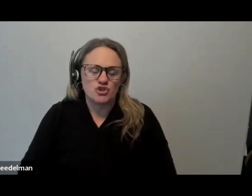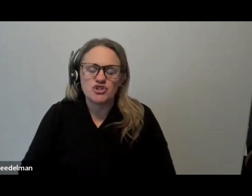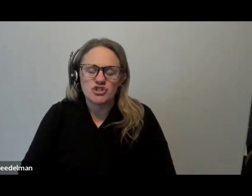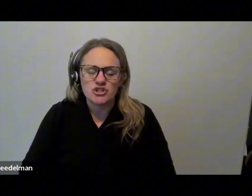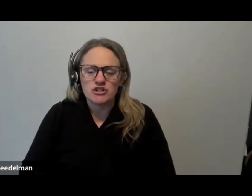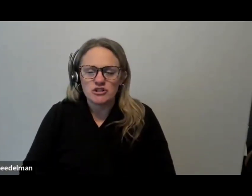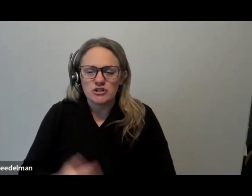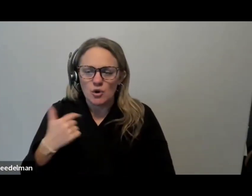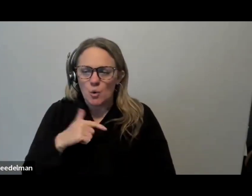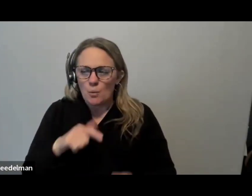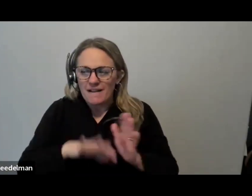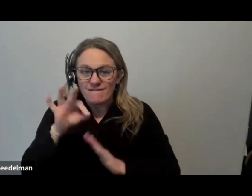of those angles to be successful.